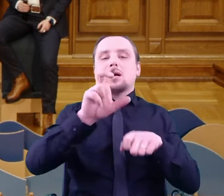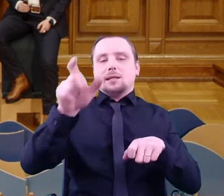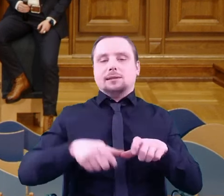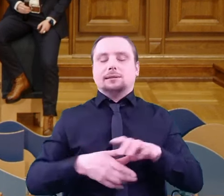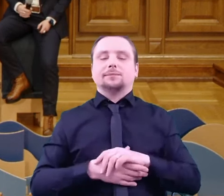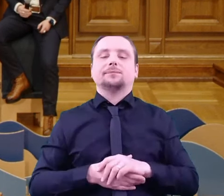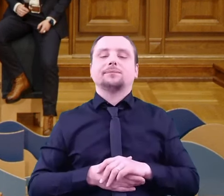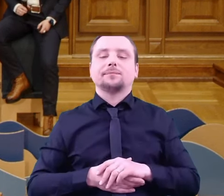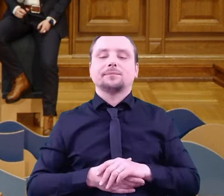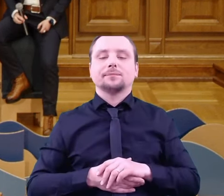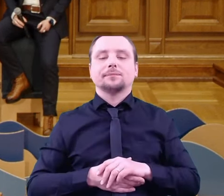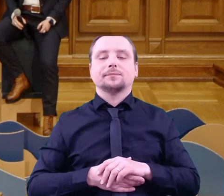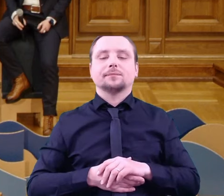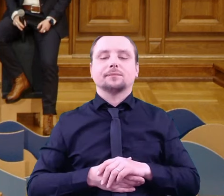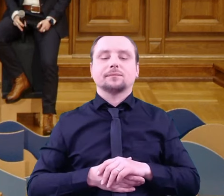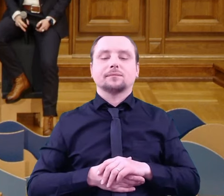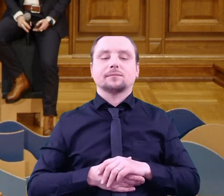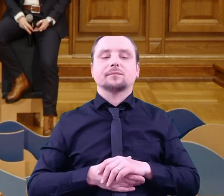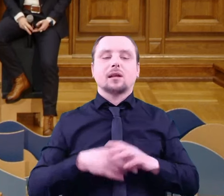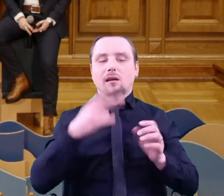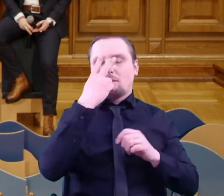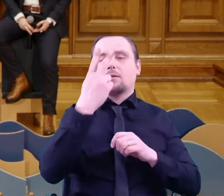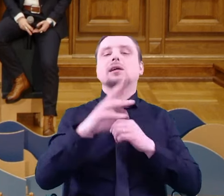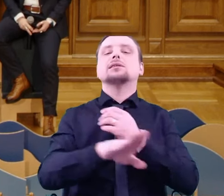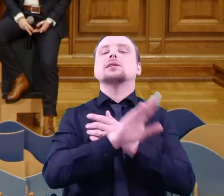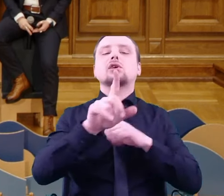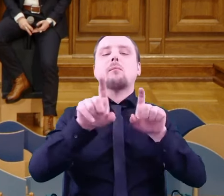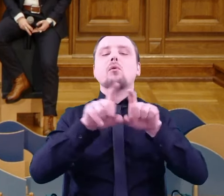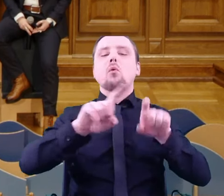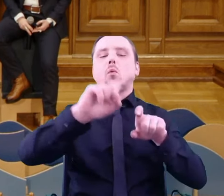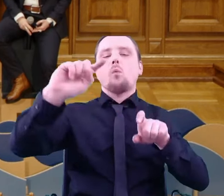On the presentation, you can see the main building, in which we are right now,